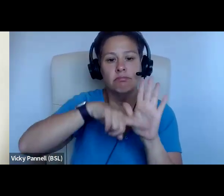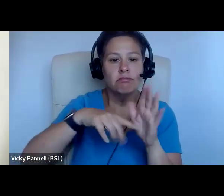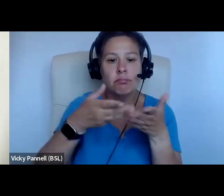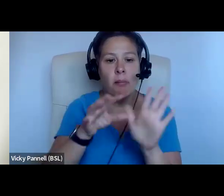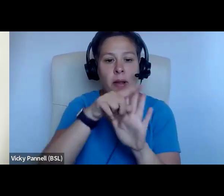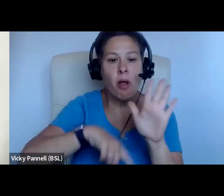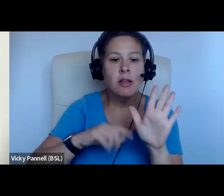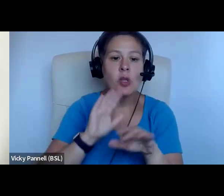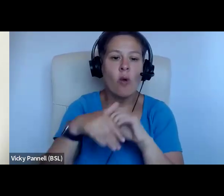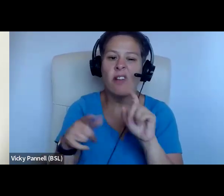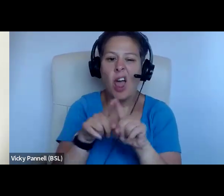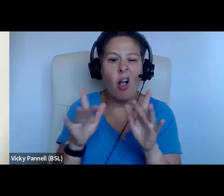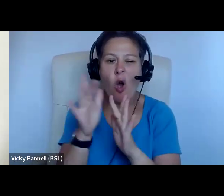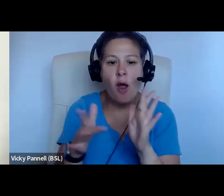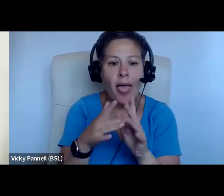about disabled students?"